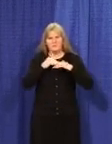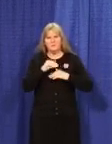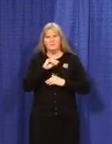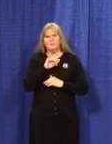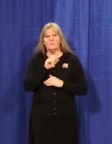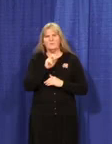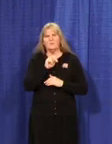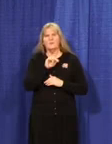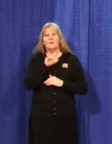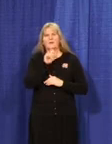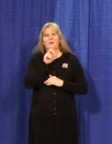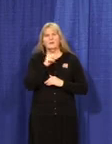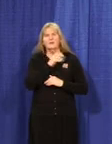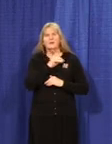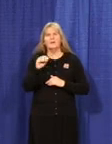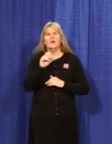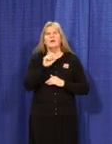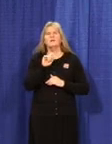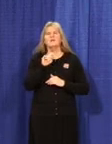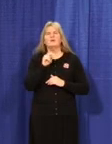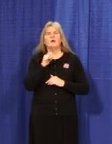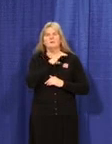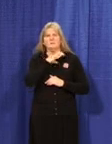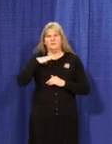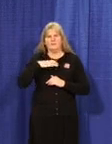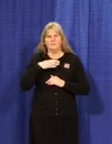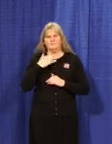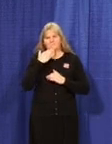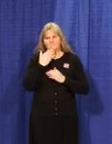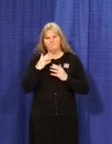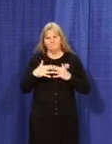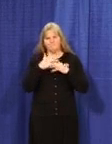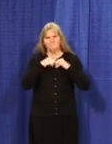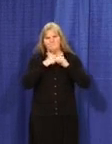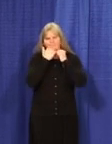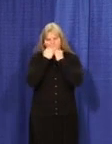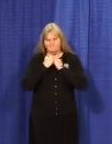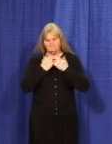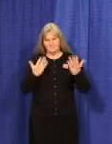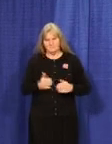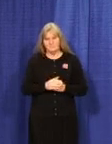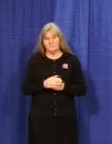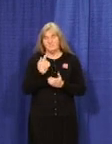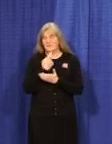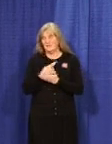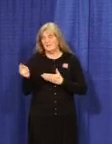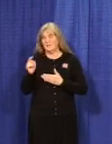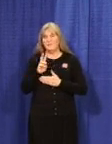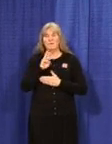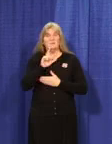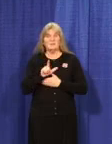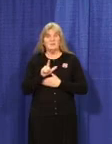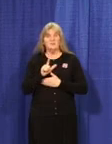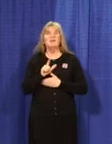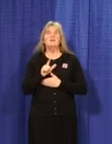and the Taa'an Kwächän Council. Last week we announced a cluster of five new cases of COVID-19 in Watson Lake.